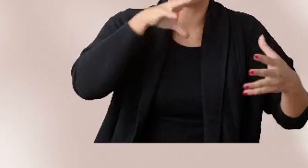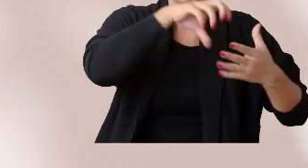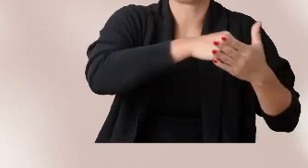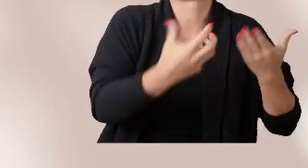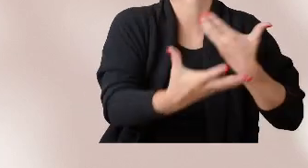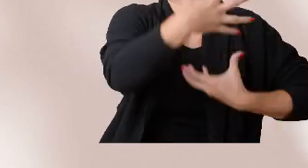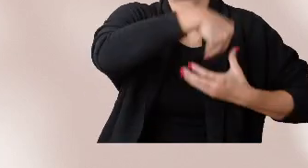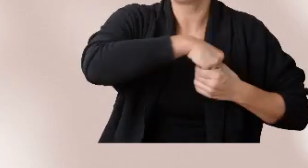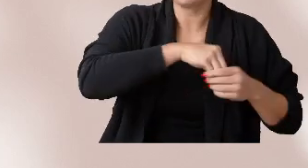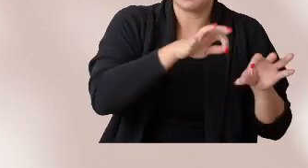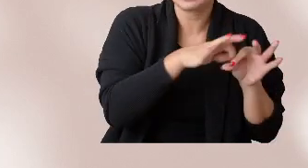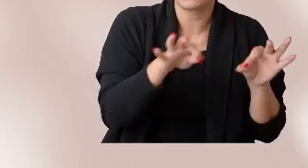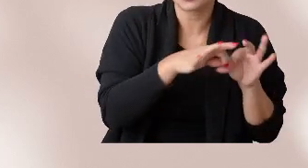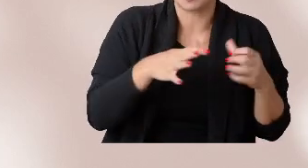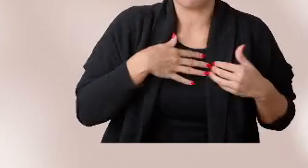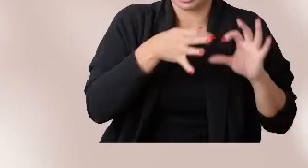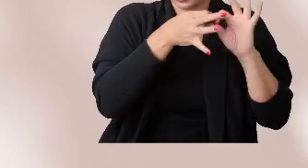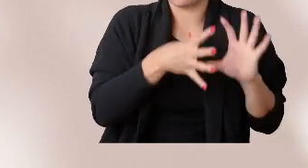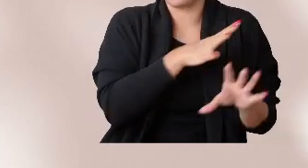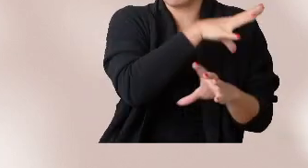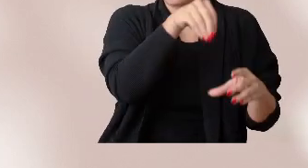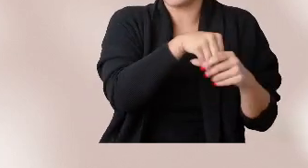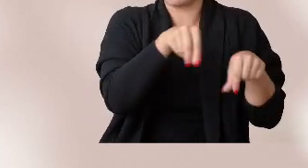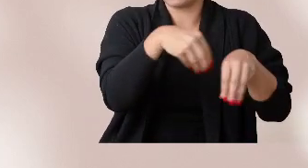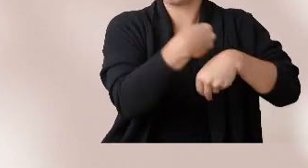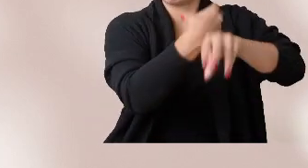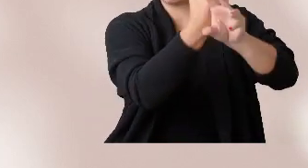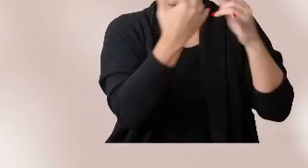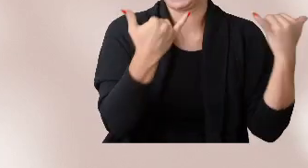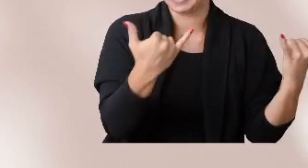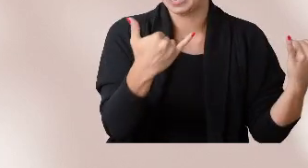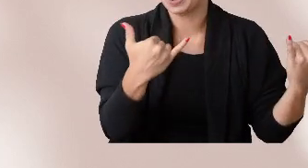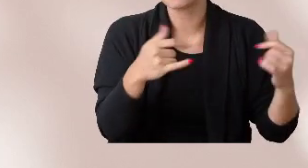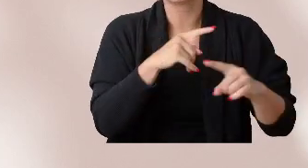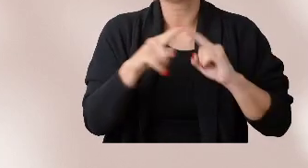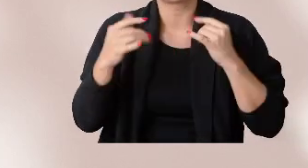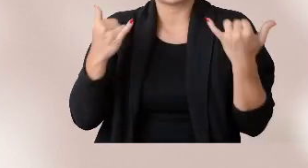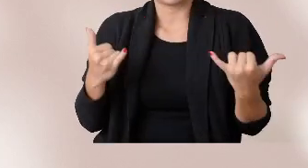But Copilot is now doing so much of the work for me.